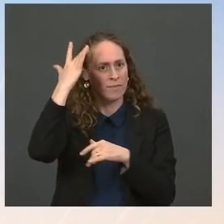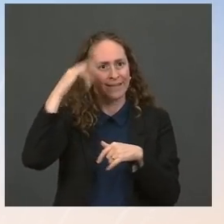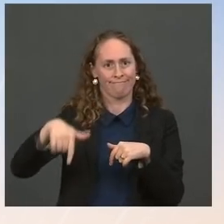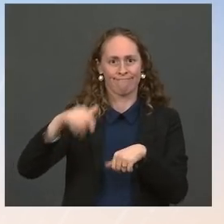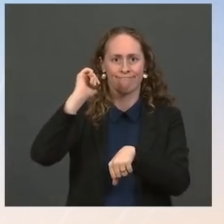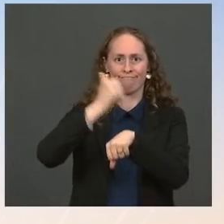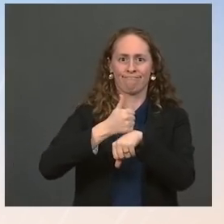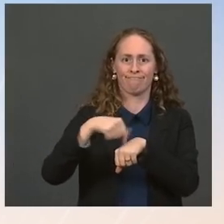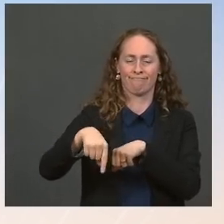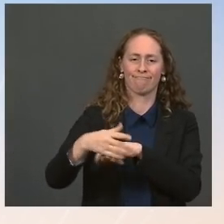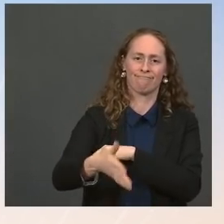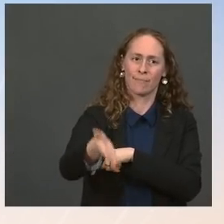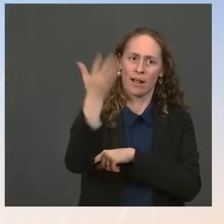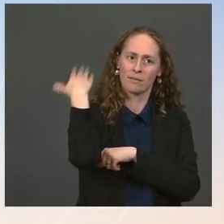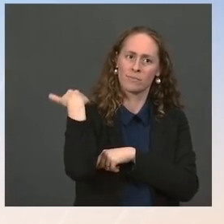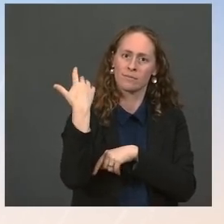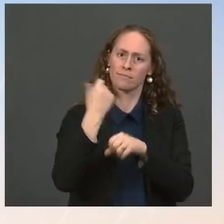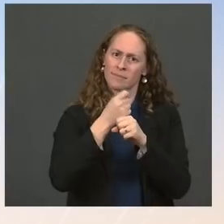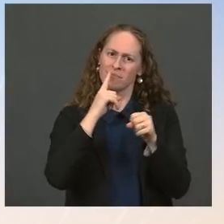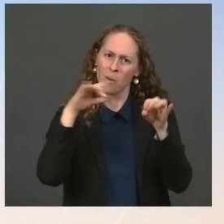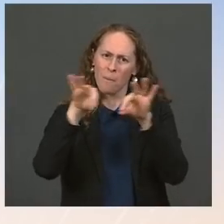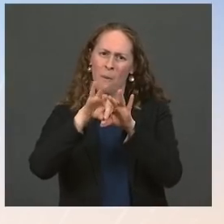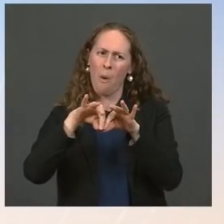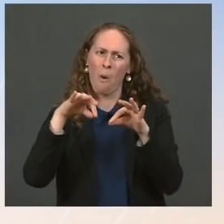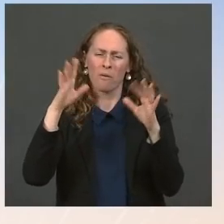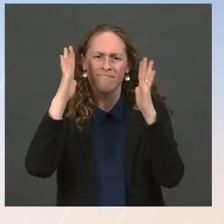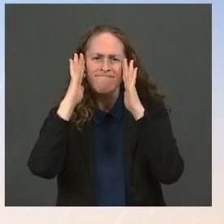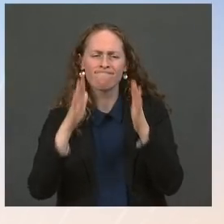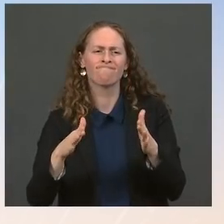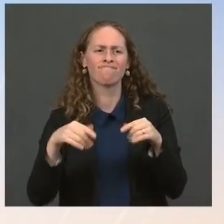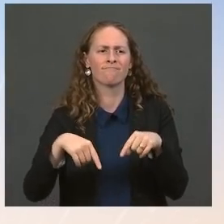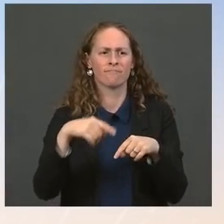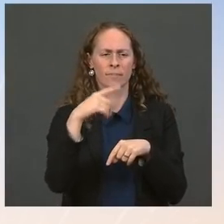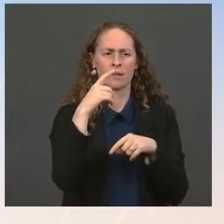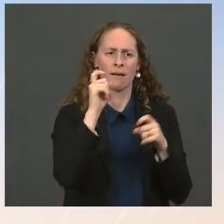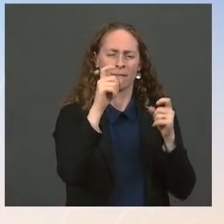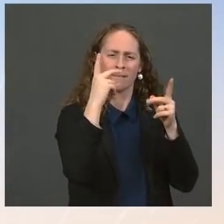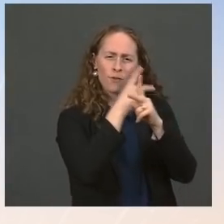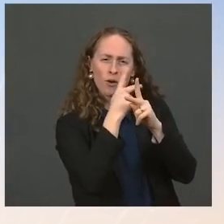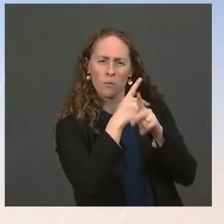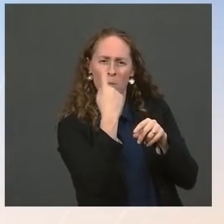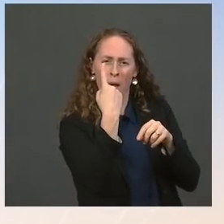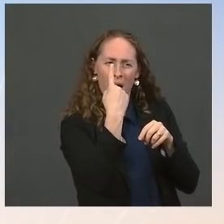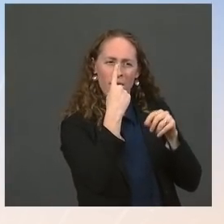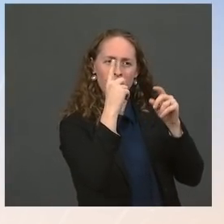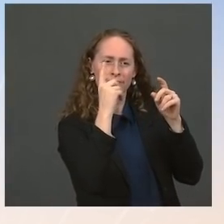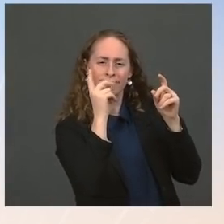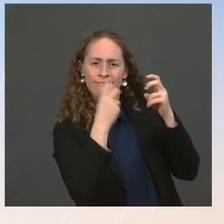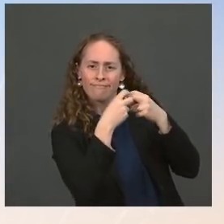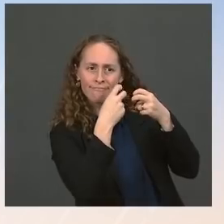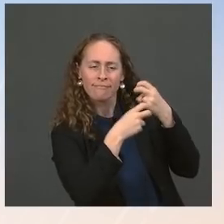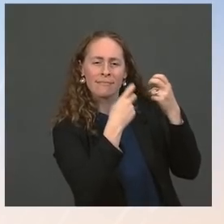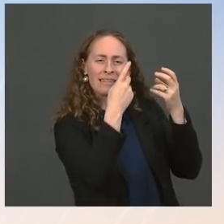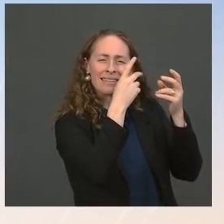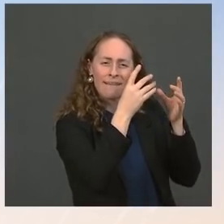And we've been attacking those issues one by one, because we know they have different challenges and different solutions. The Press: Any update yet on the President